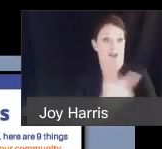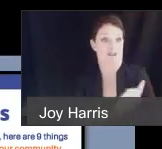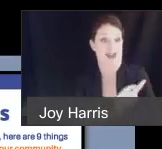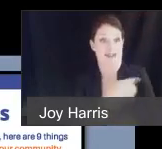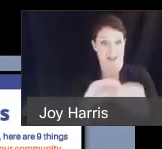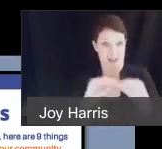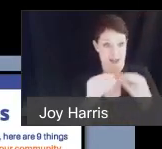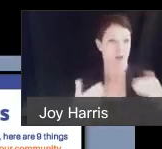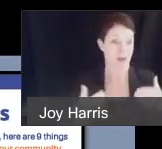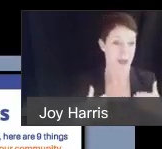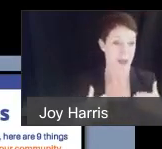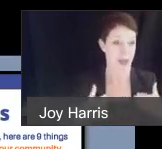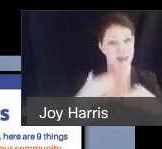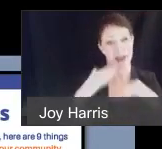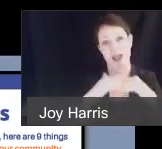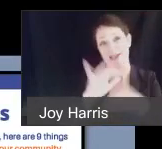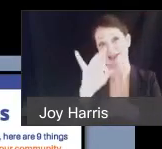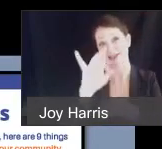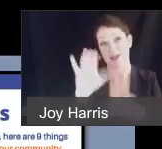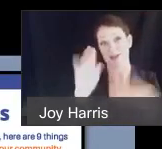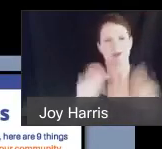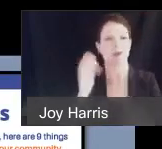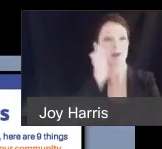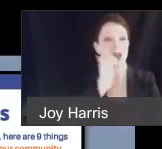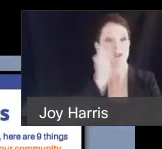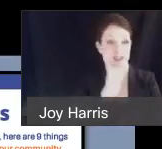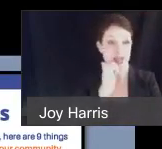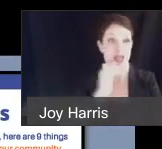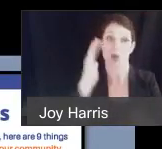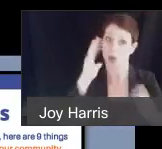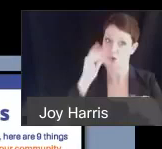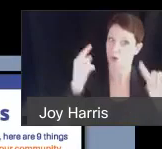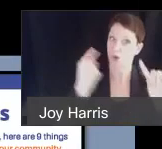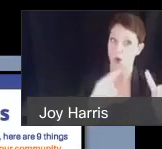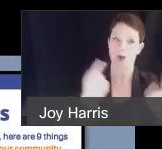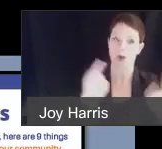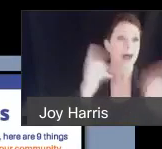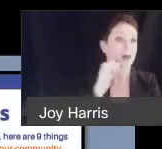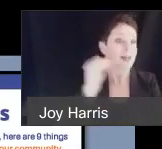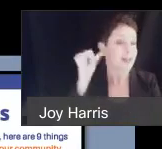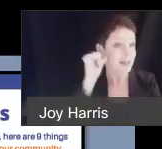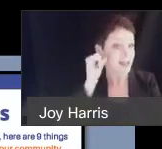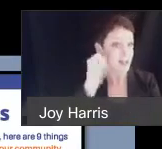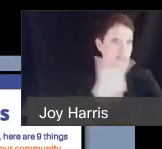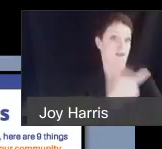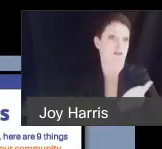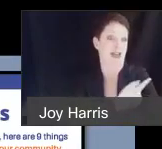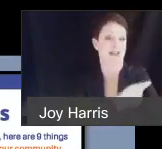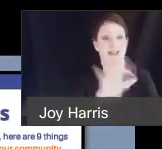least 800 people per day. I can share with you that yesterday we were able to vaccinate 861.